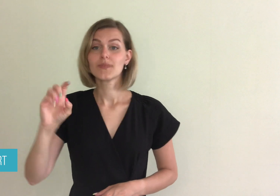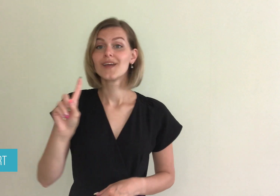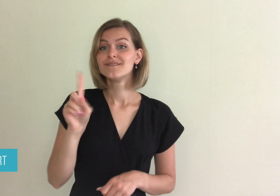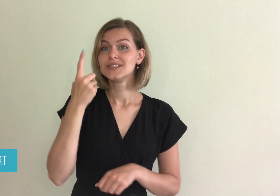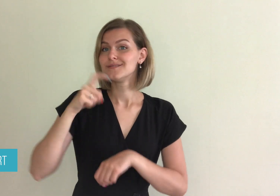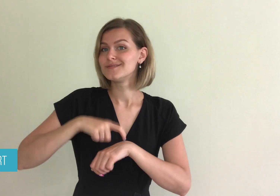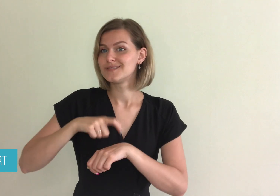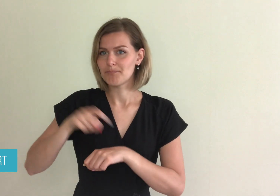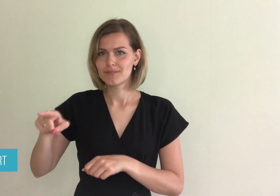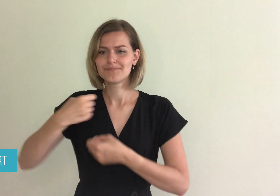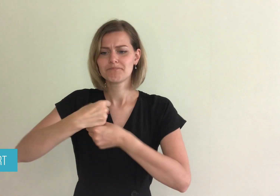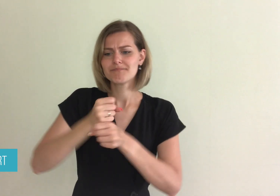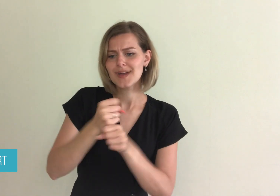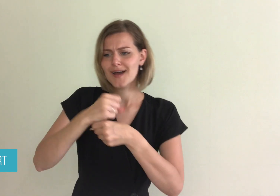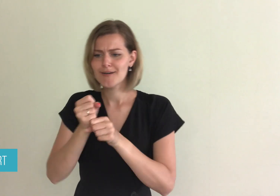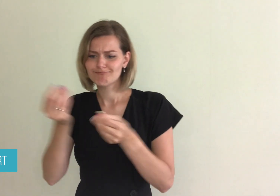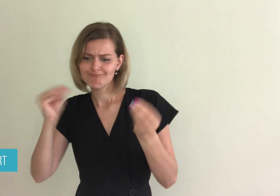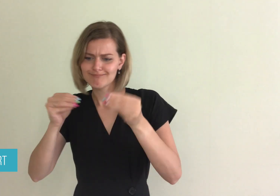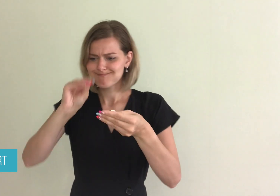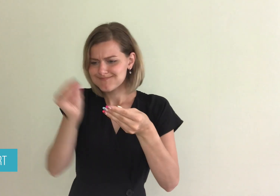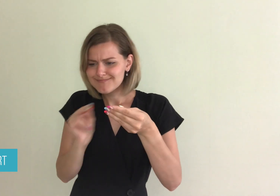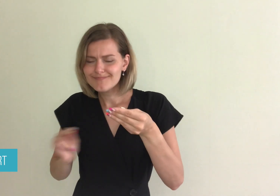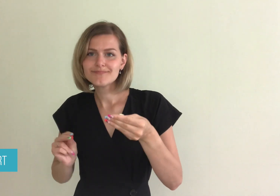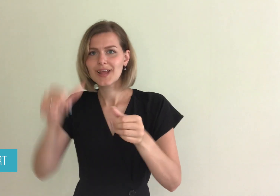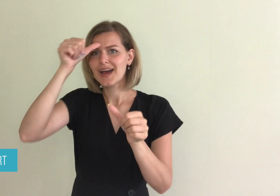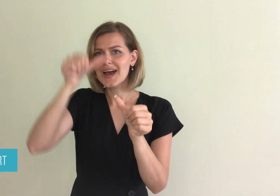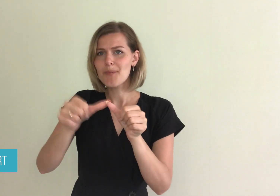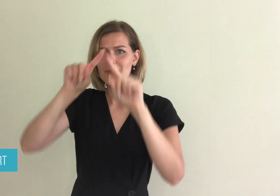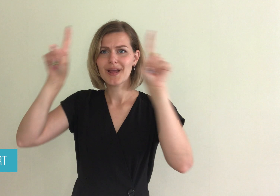At first, she made commemorative plaques with the dates